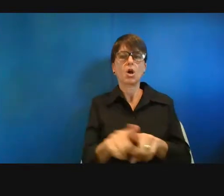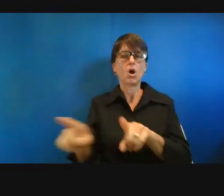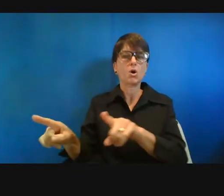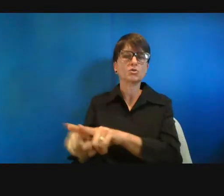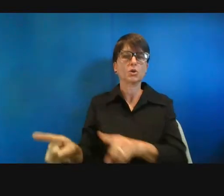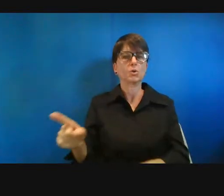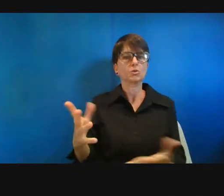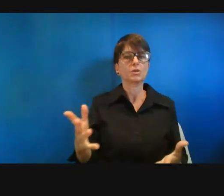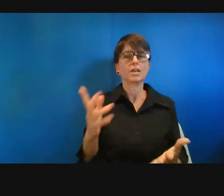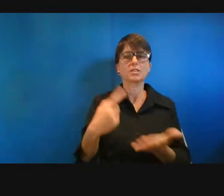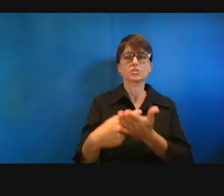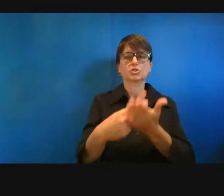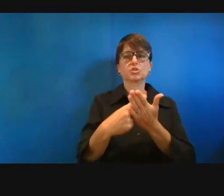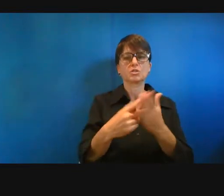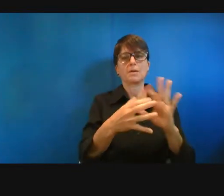media.